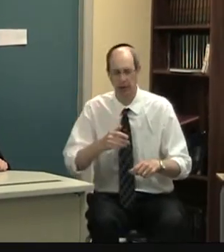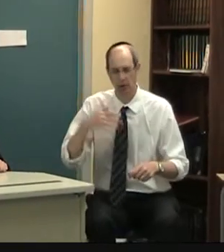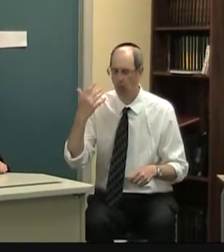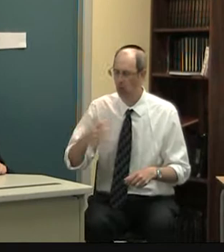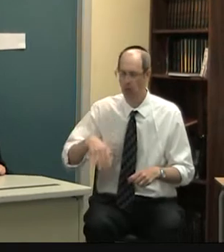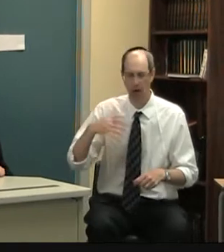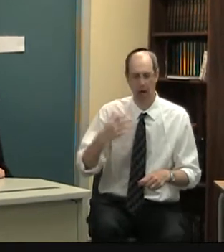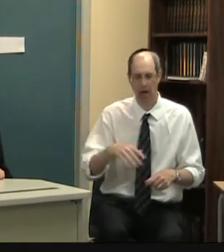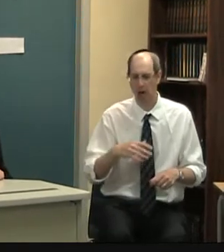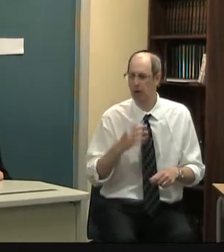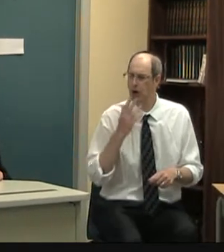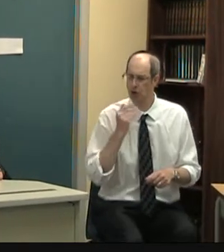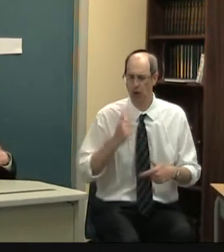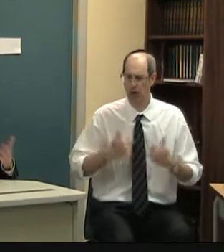Only english guy to have a community of?